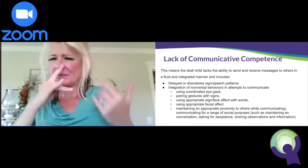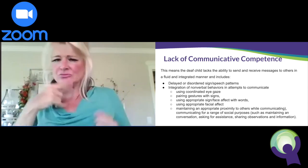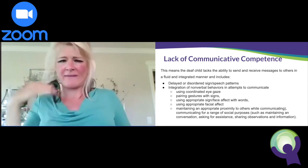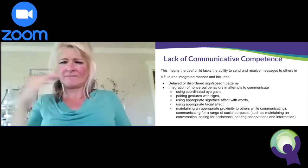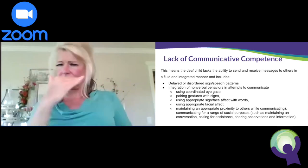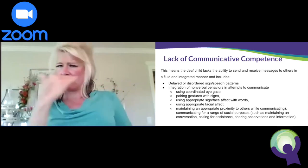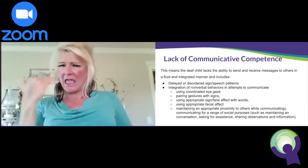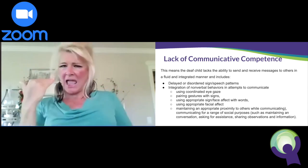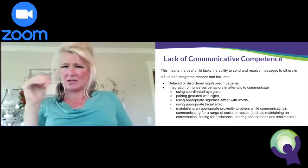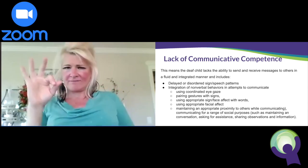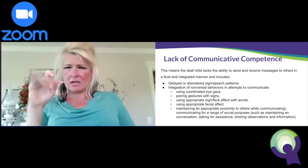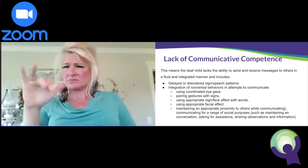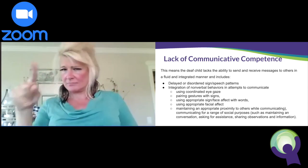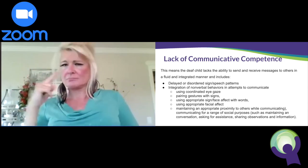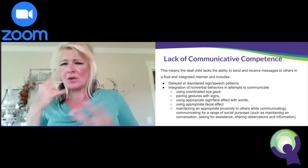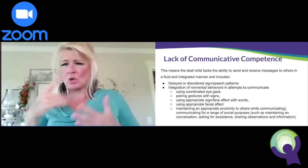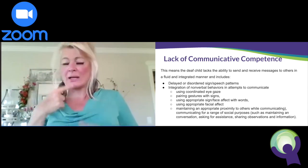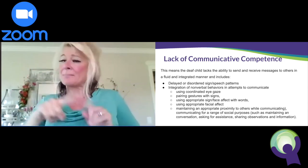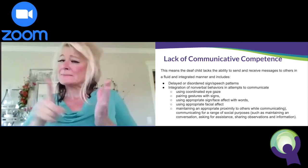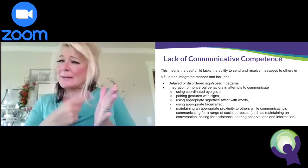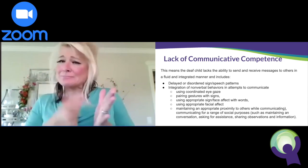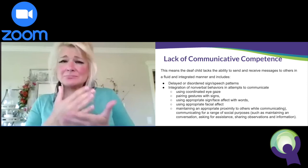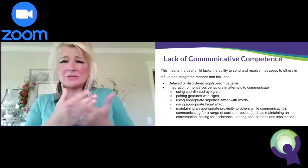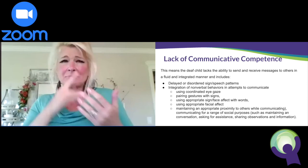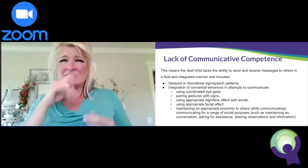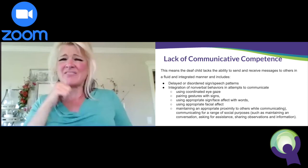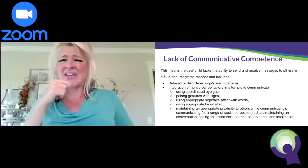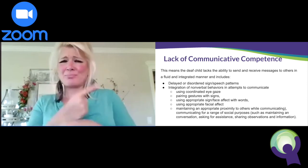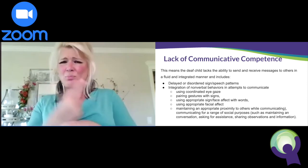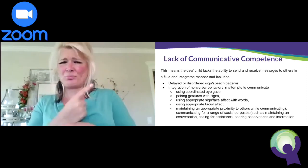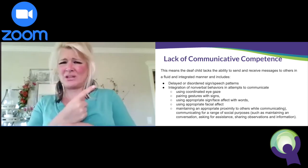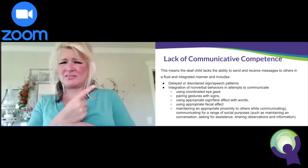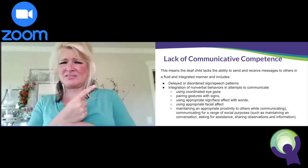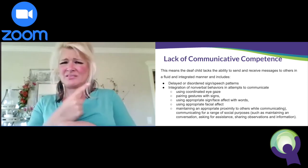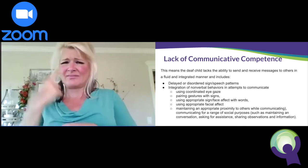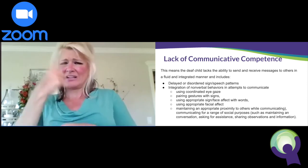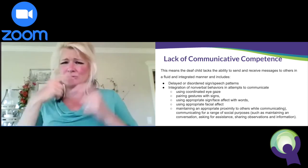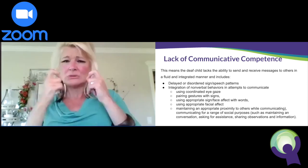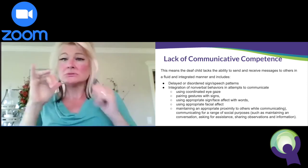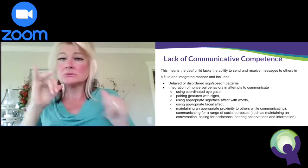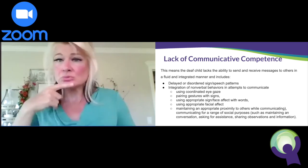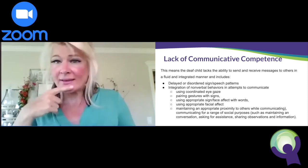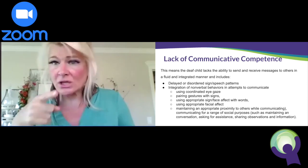appropriate facial expressions. Some kids have such a flat affect. It's sometimes,